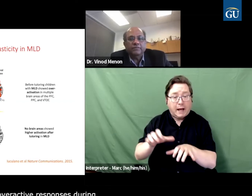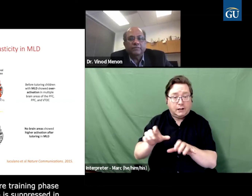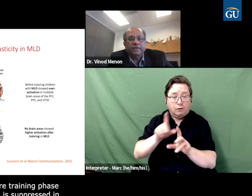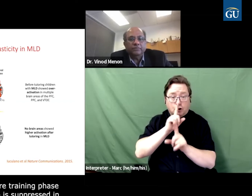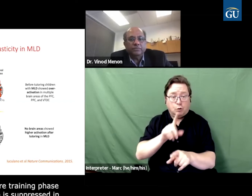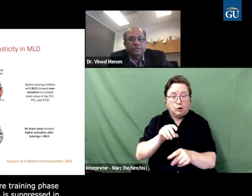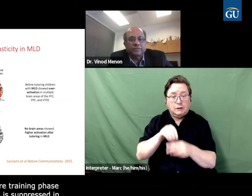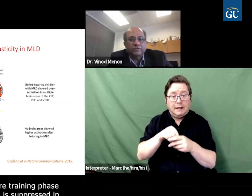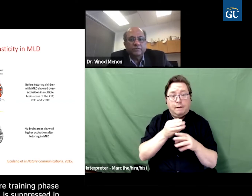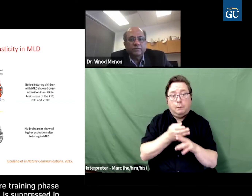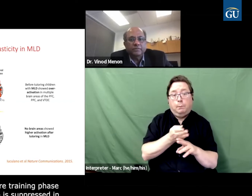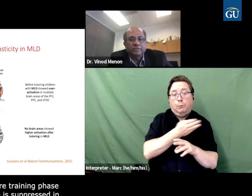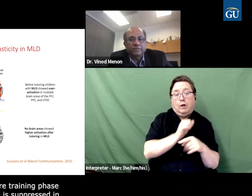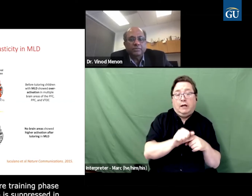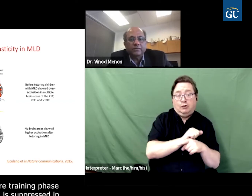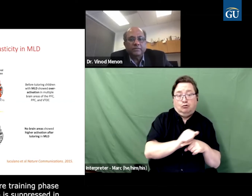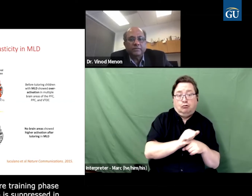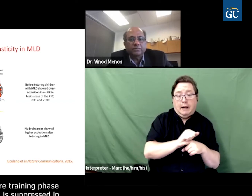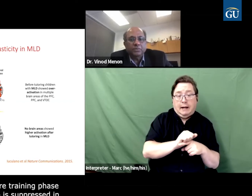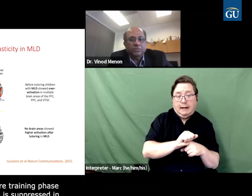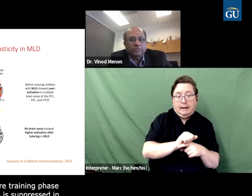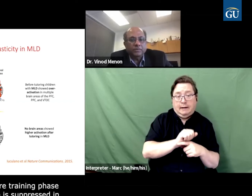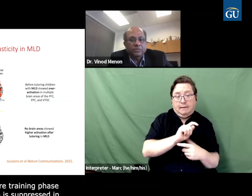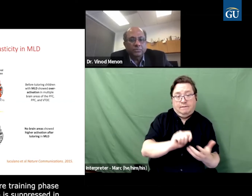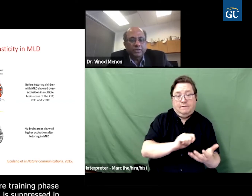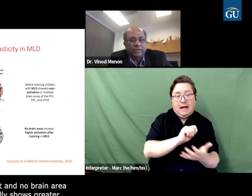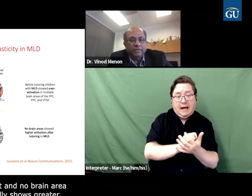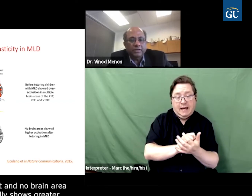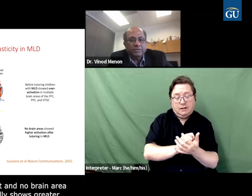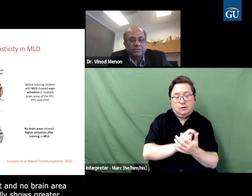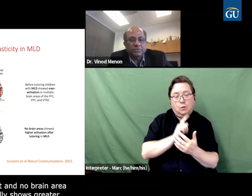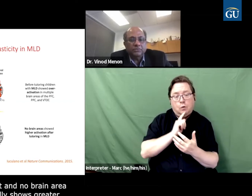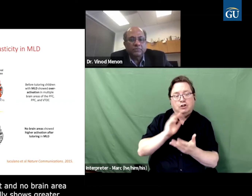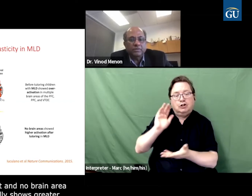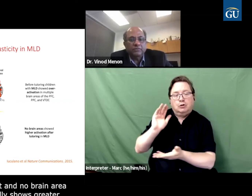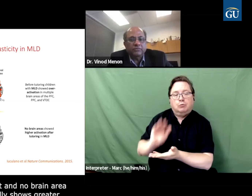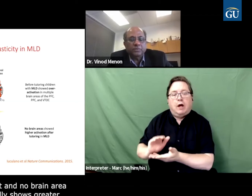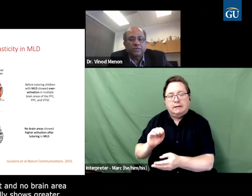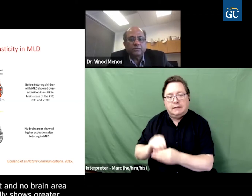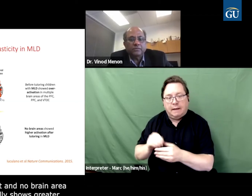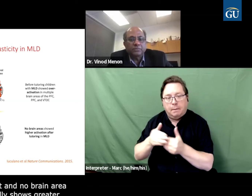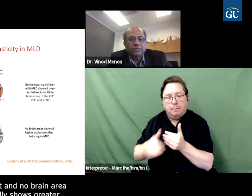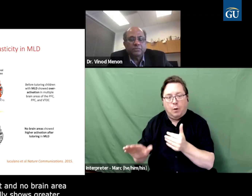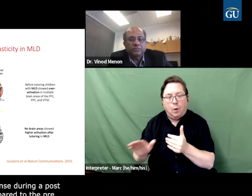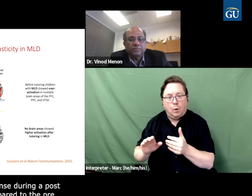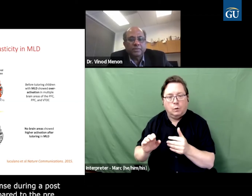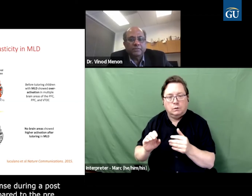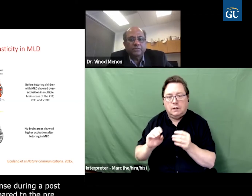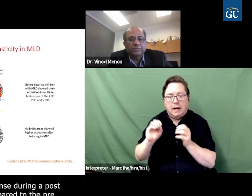the pre-training phase which is suppressed in the post and no brain area